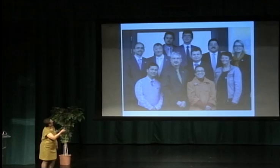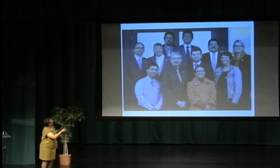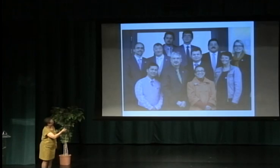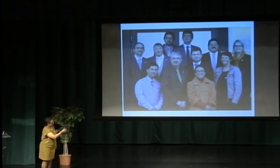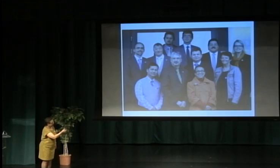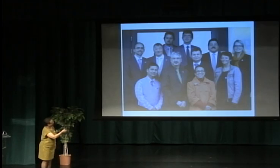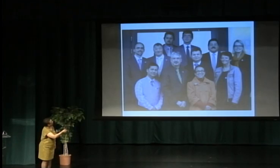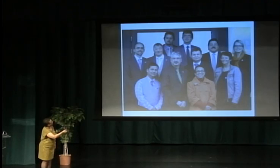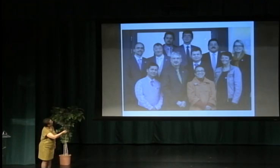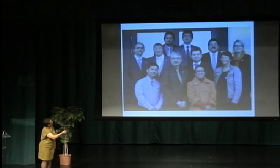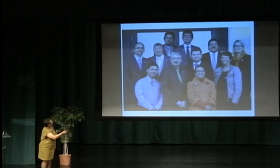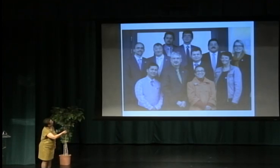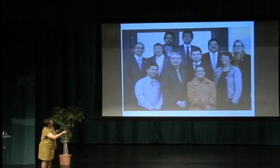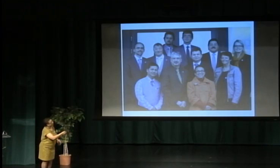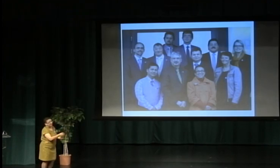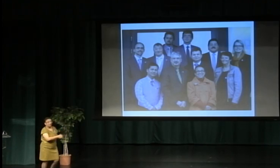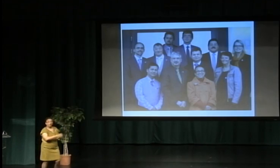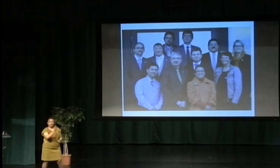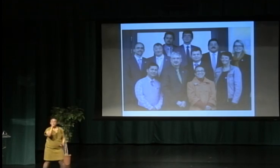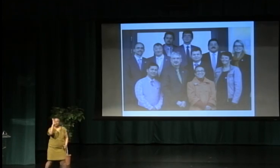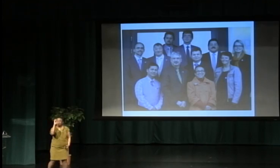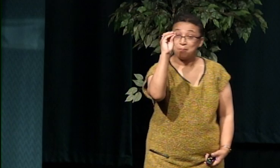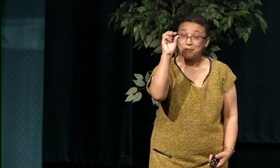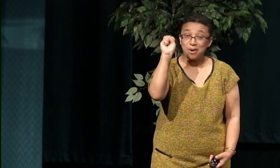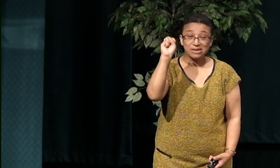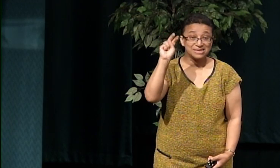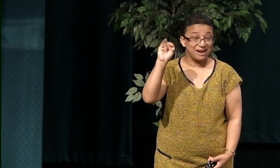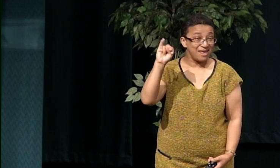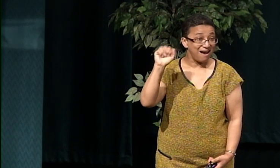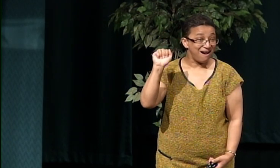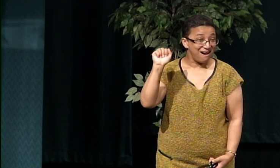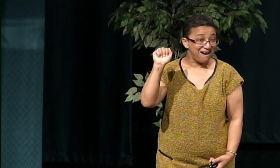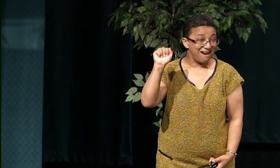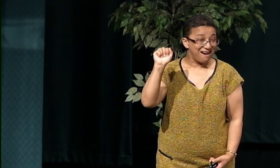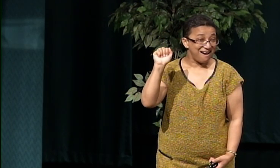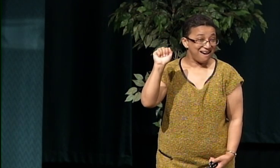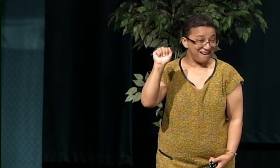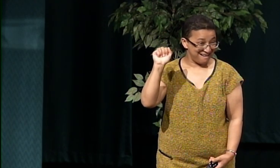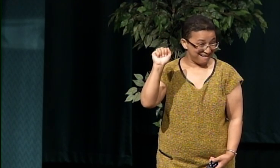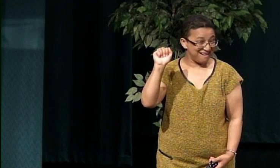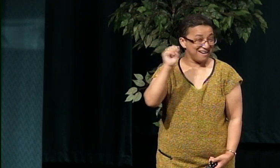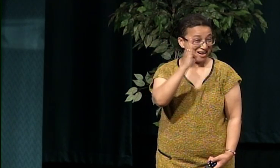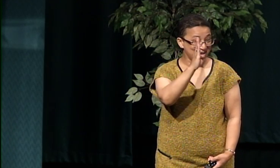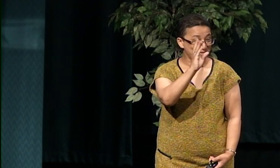Bosnia.